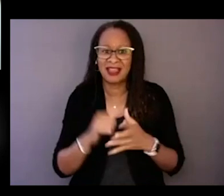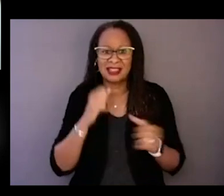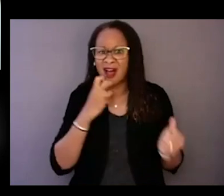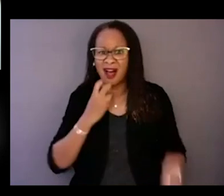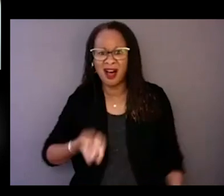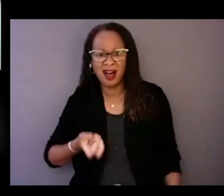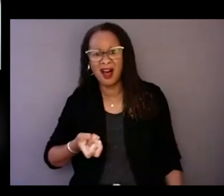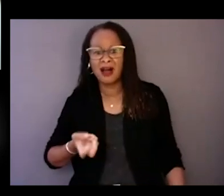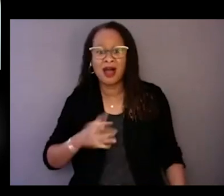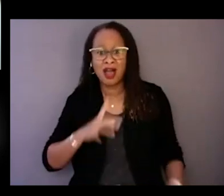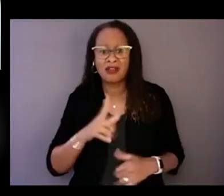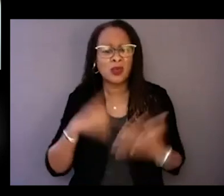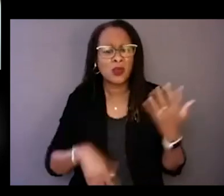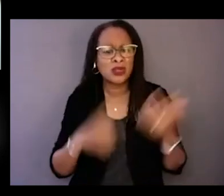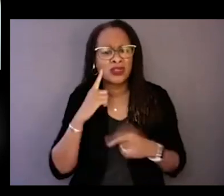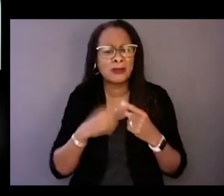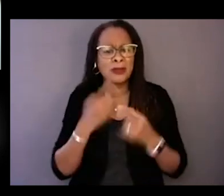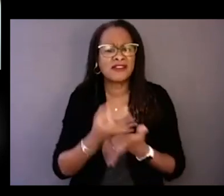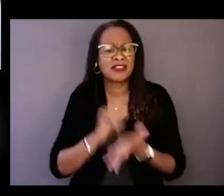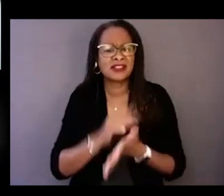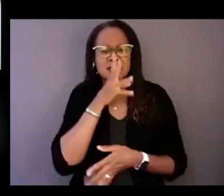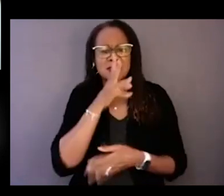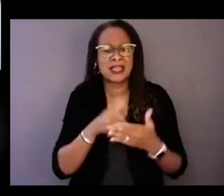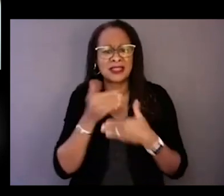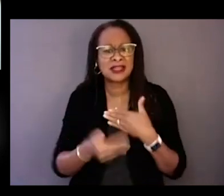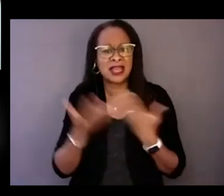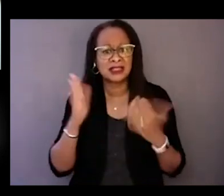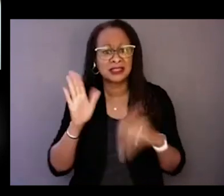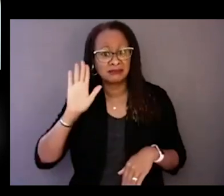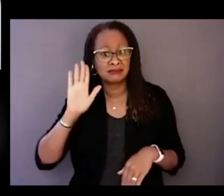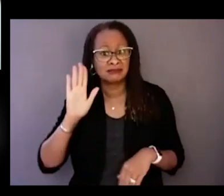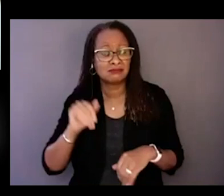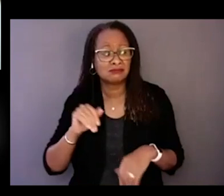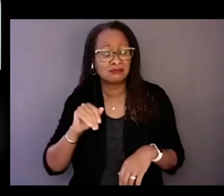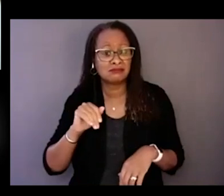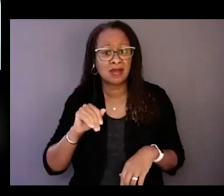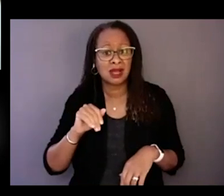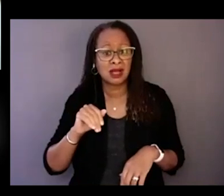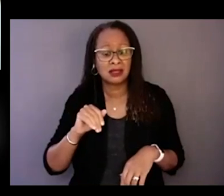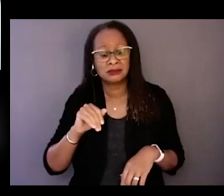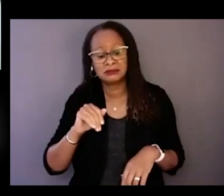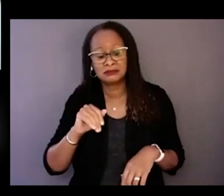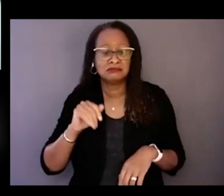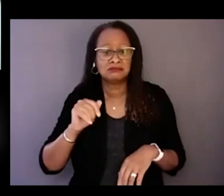What do you guys make of the fact that she is speaking at this upcoming hearing? Is it indication somewhat of a bit of freedom for her